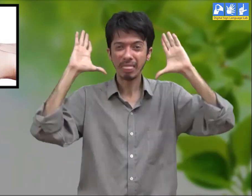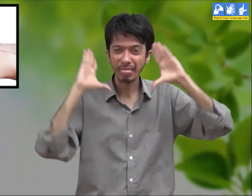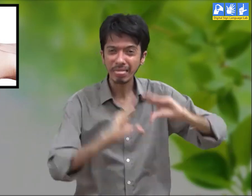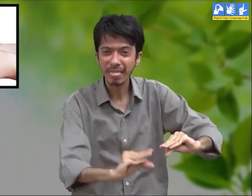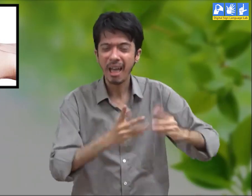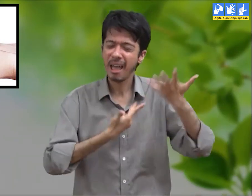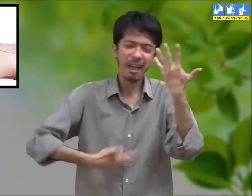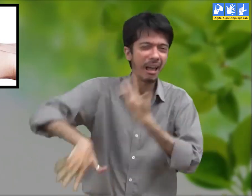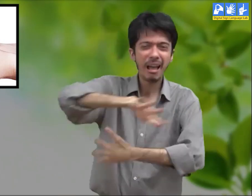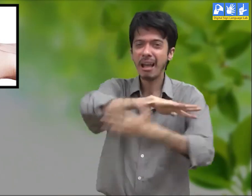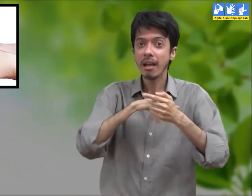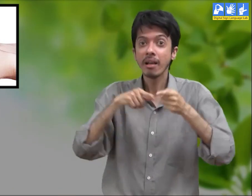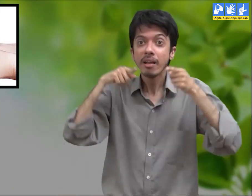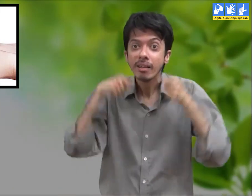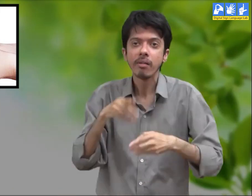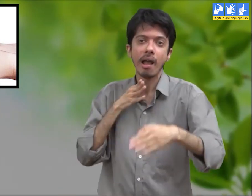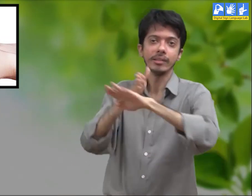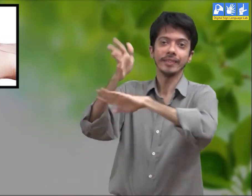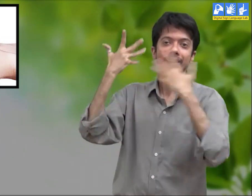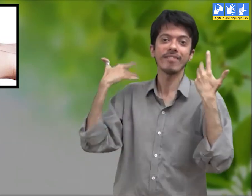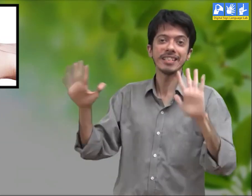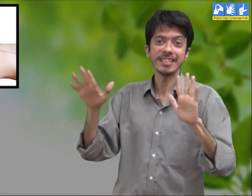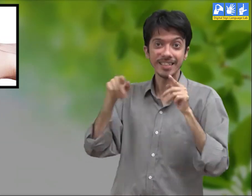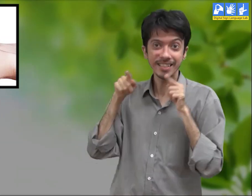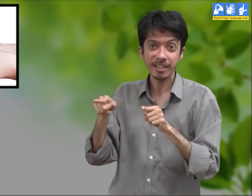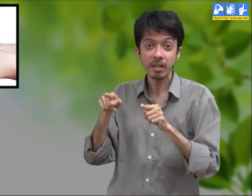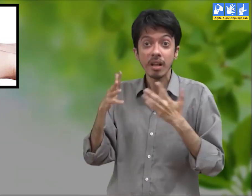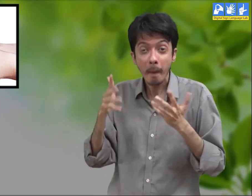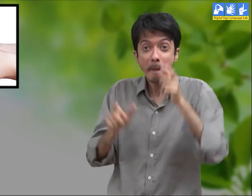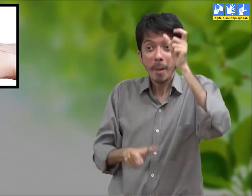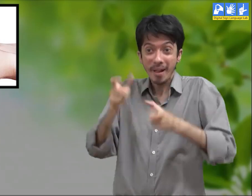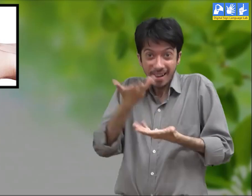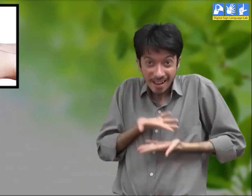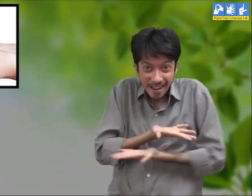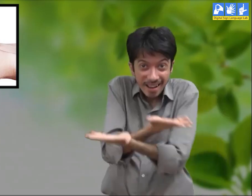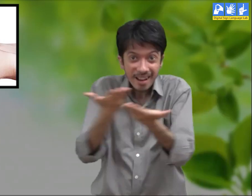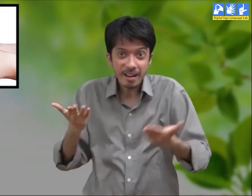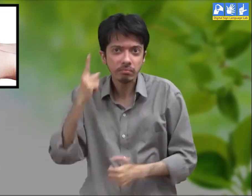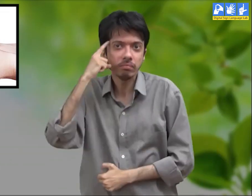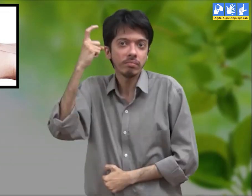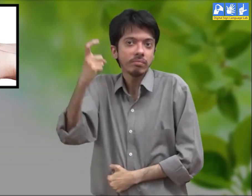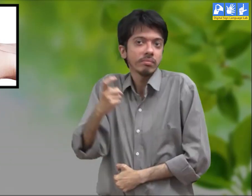having less trees in the environment. These human activities are exploiting the natural resources